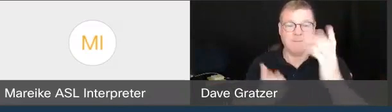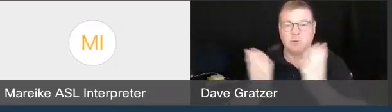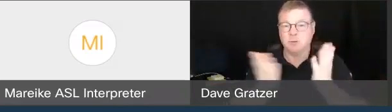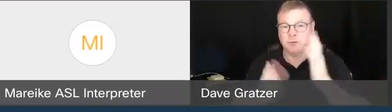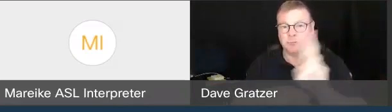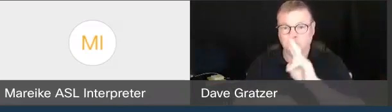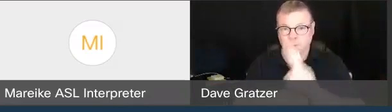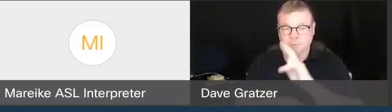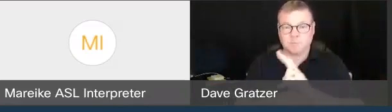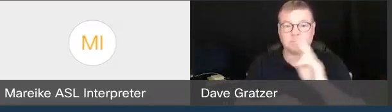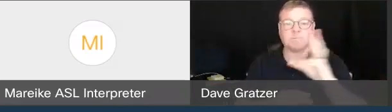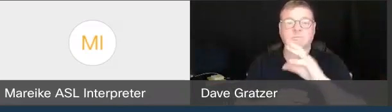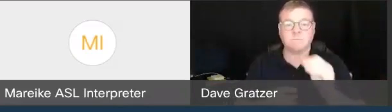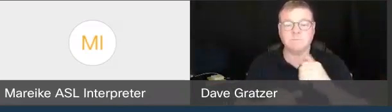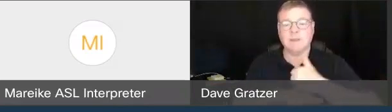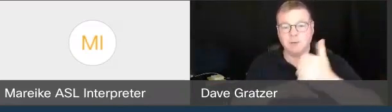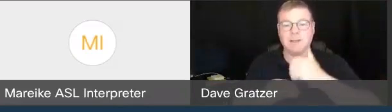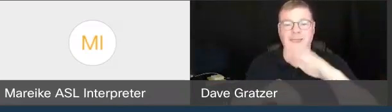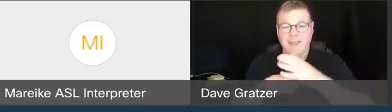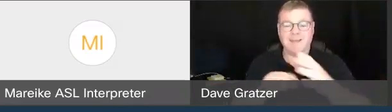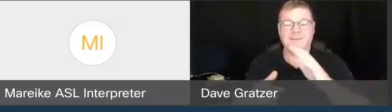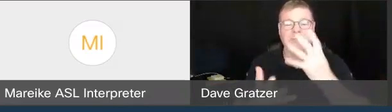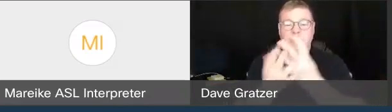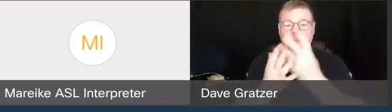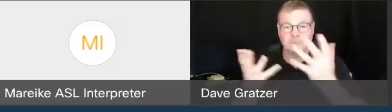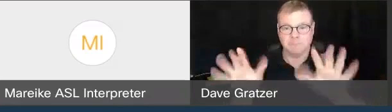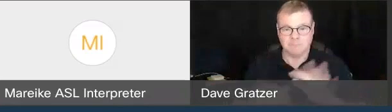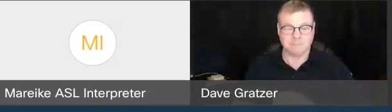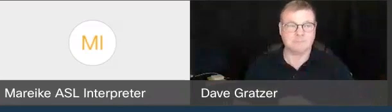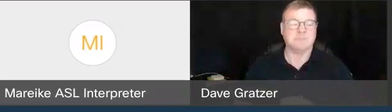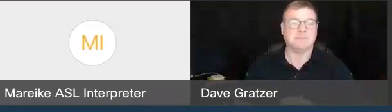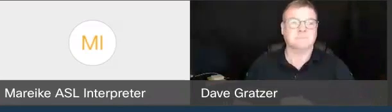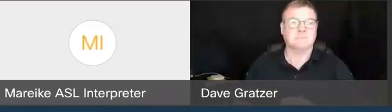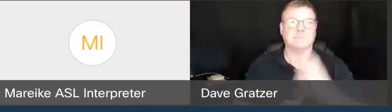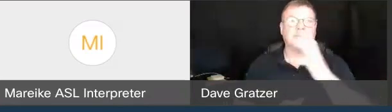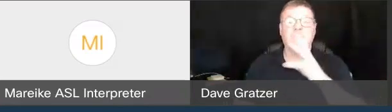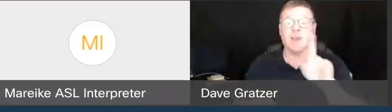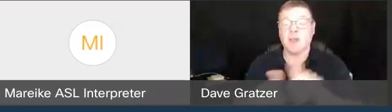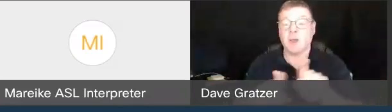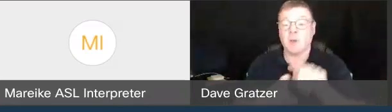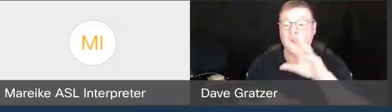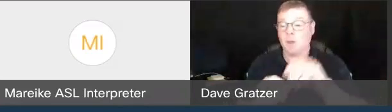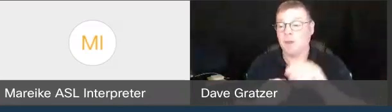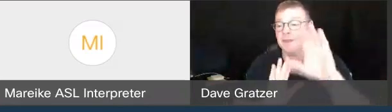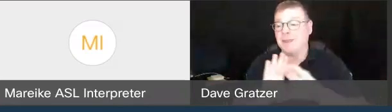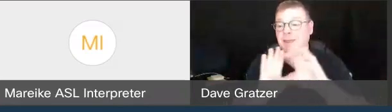and recidivism after jail release. His research also includes the characteristics of persons with